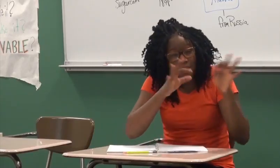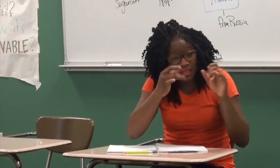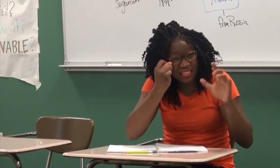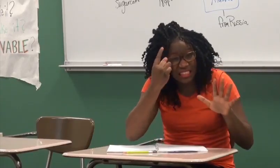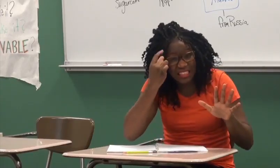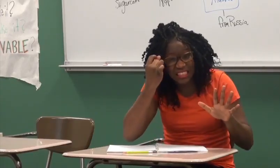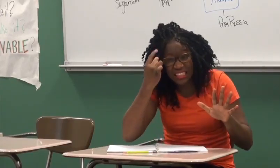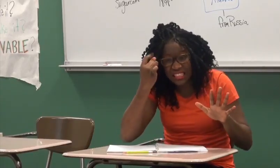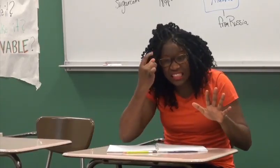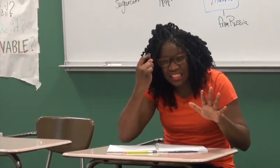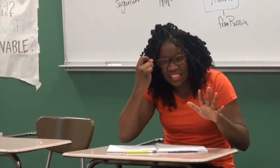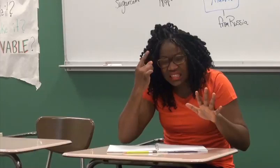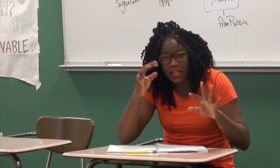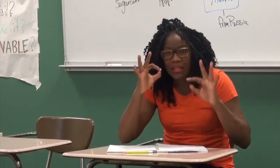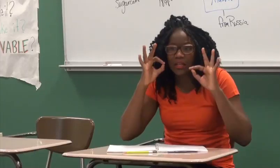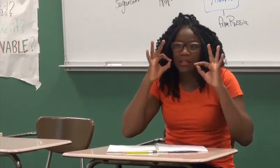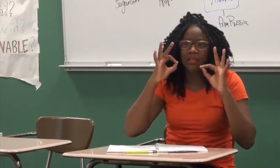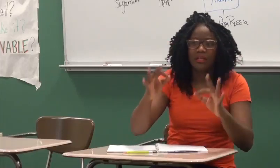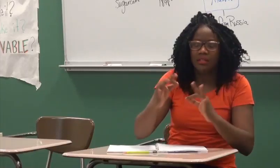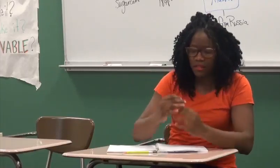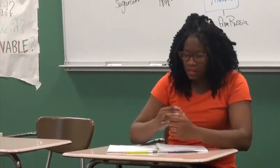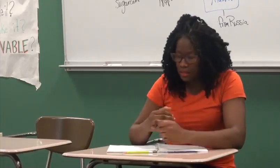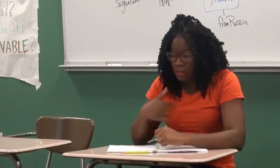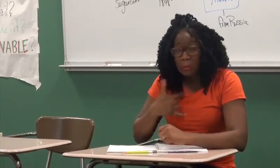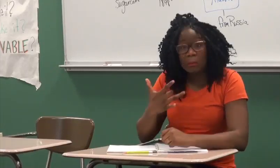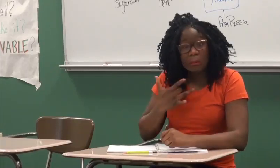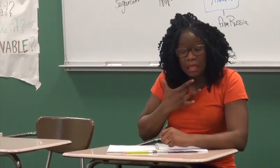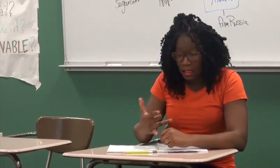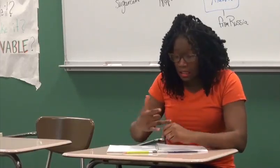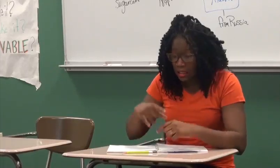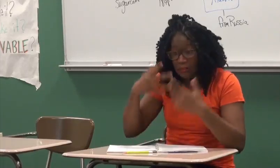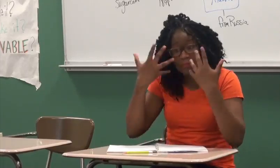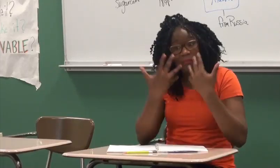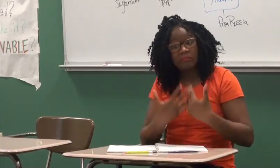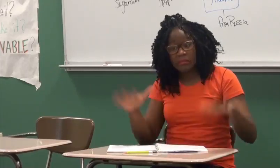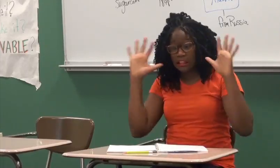By the time I’d helped everyone else just understand what to do,